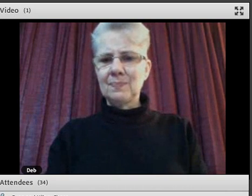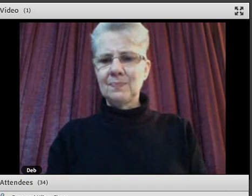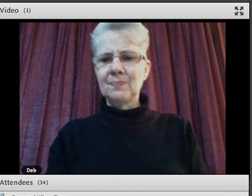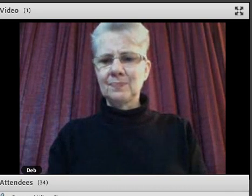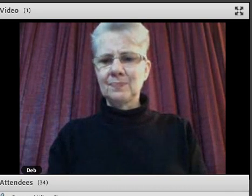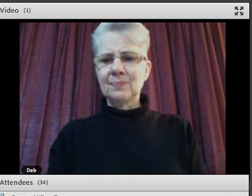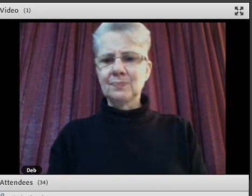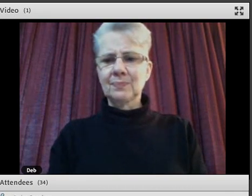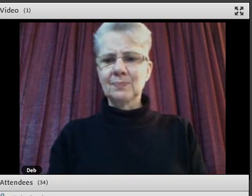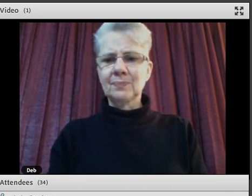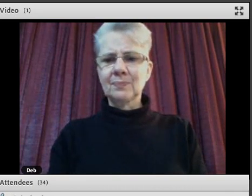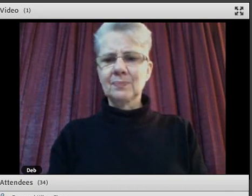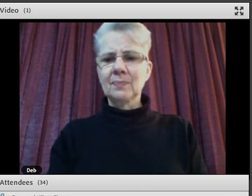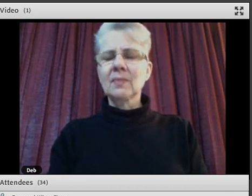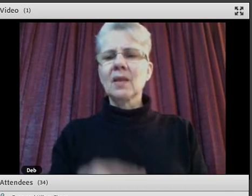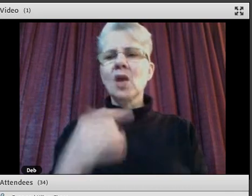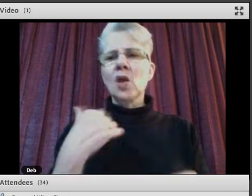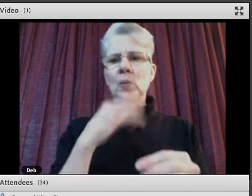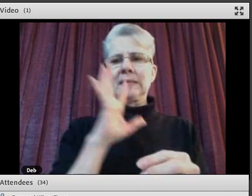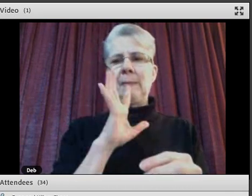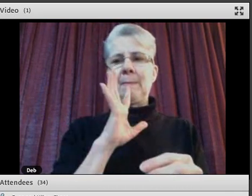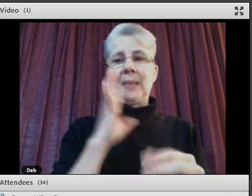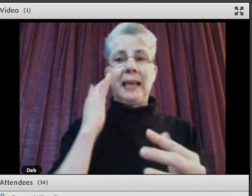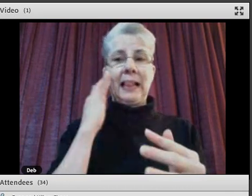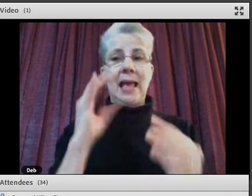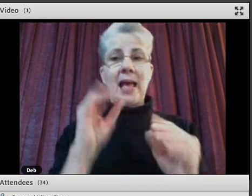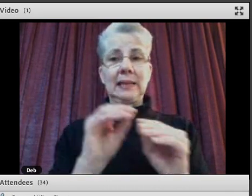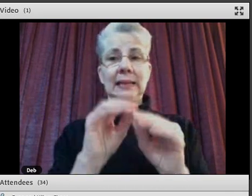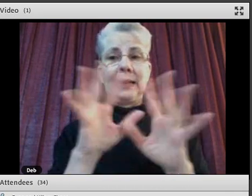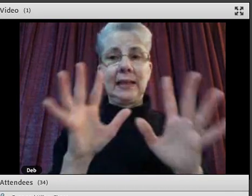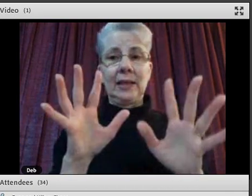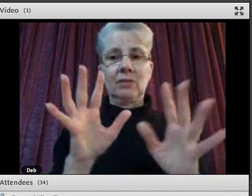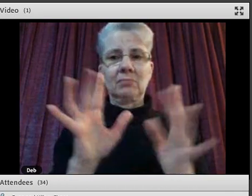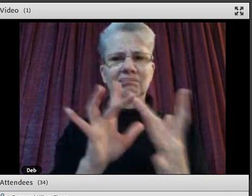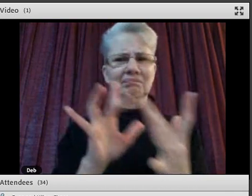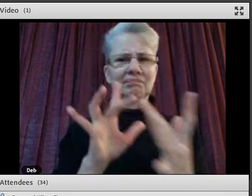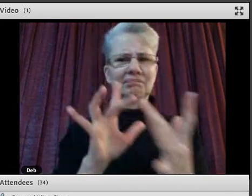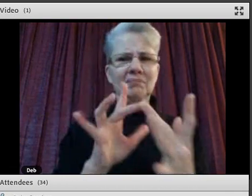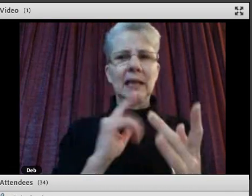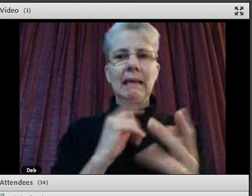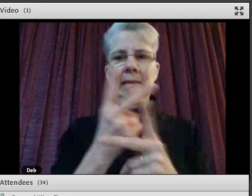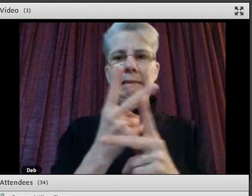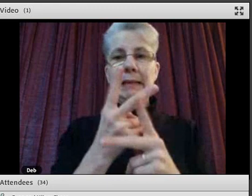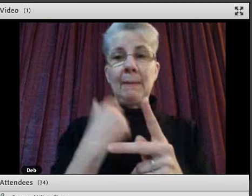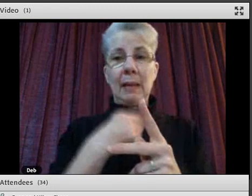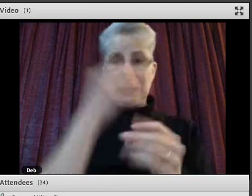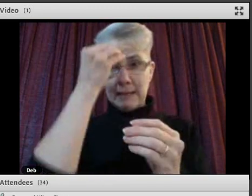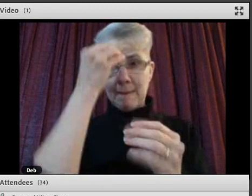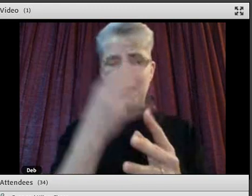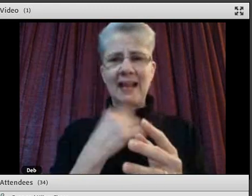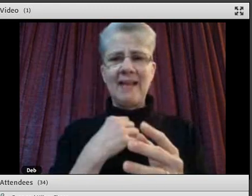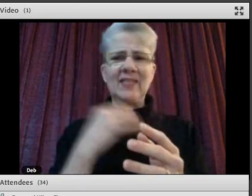We'll make sure we speak loud and clear. Hilary: Okay, keep us updated it it's being weird.